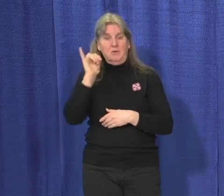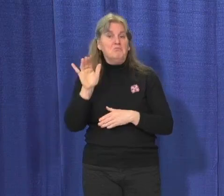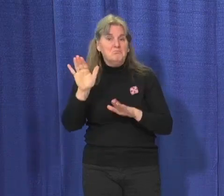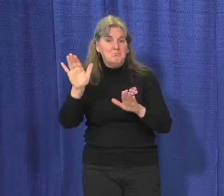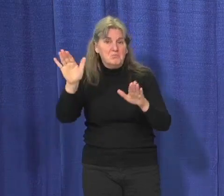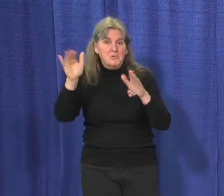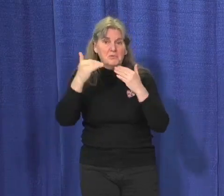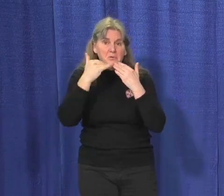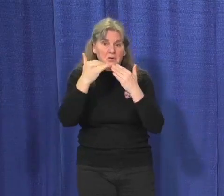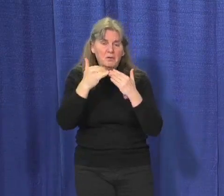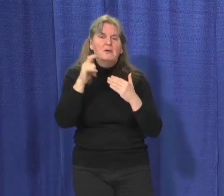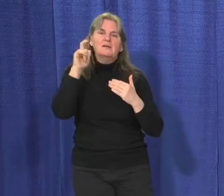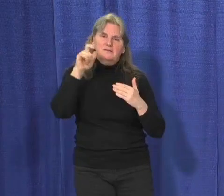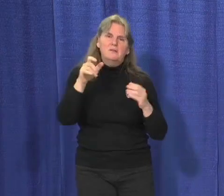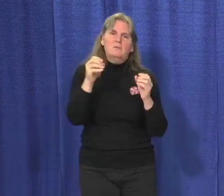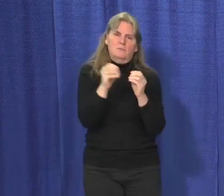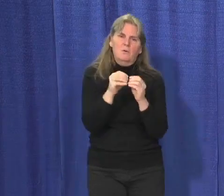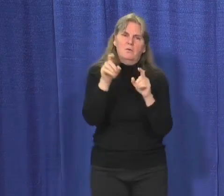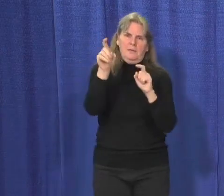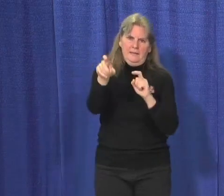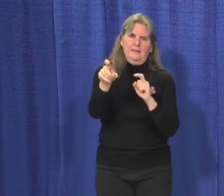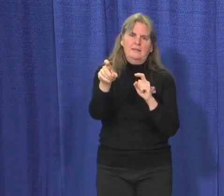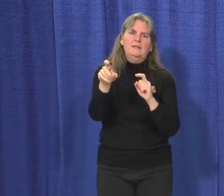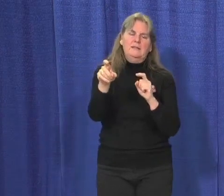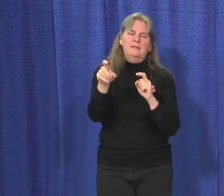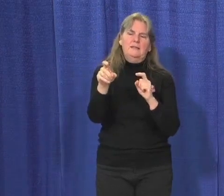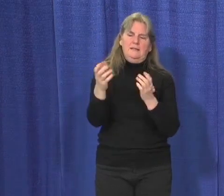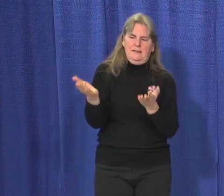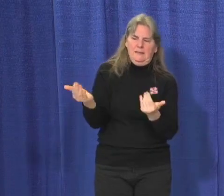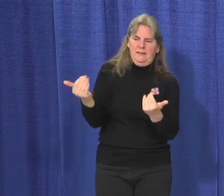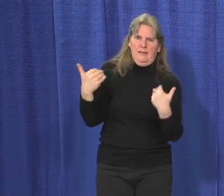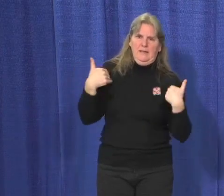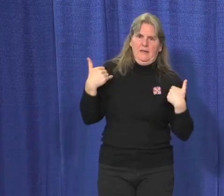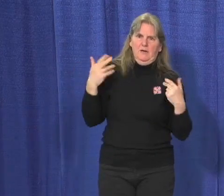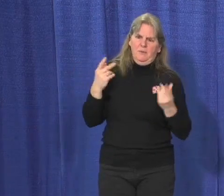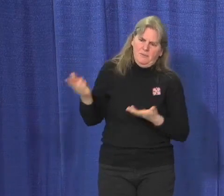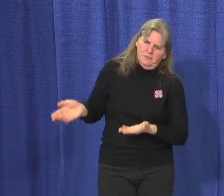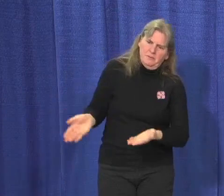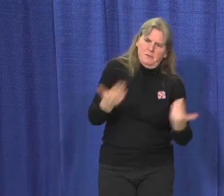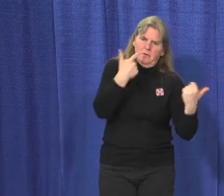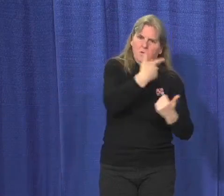continue being the case but we need to keep working to make